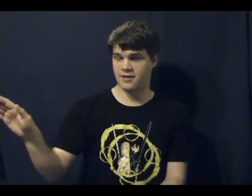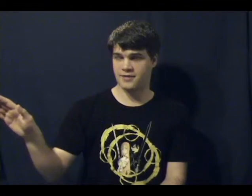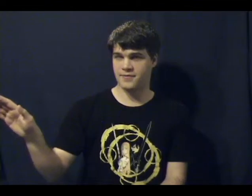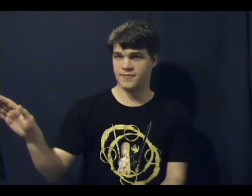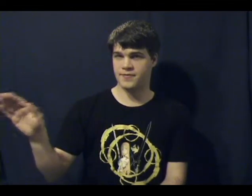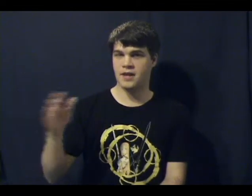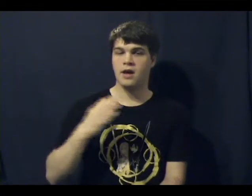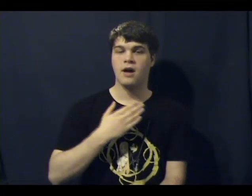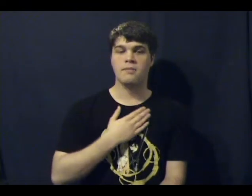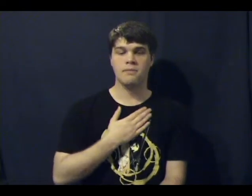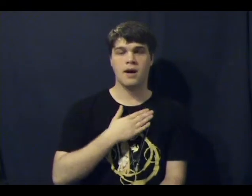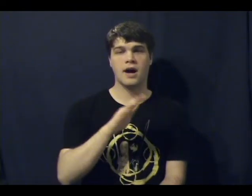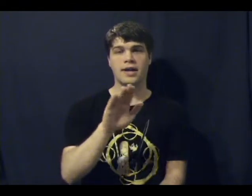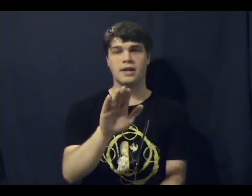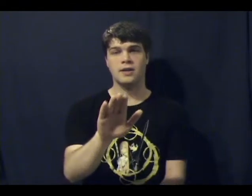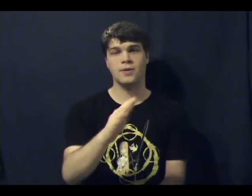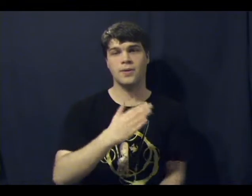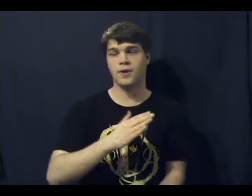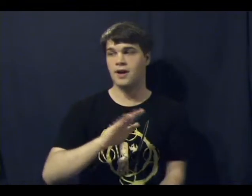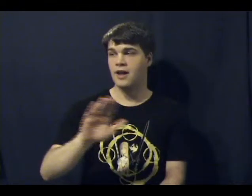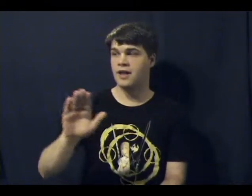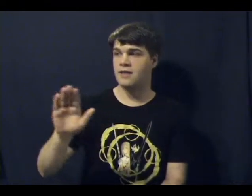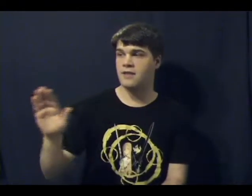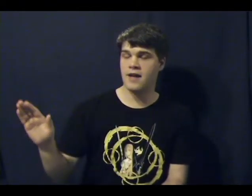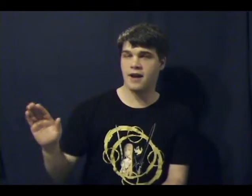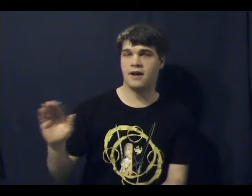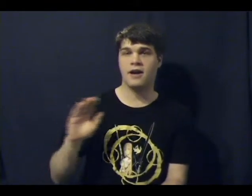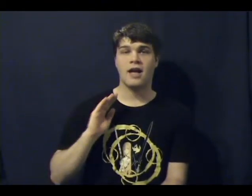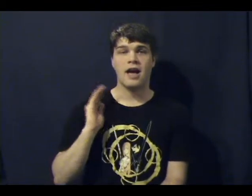My. Your. Their. Our.